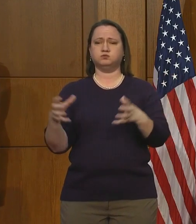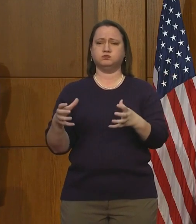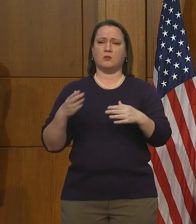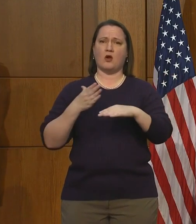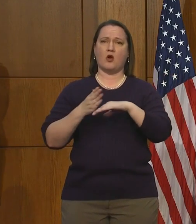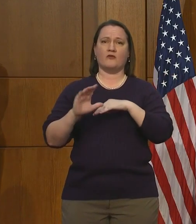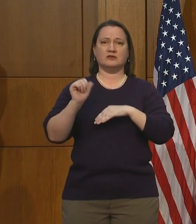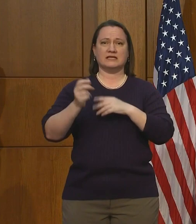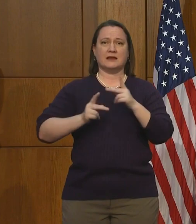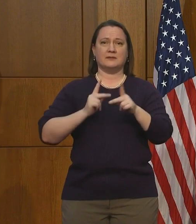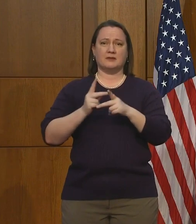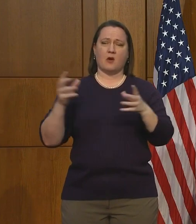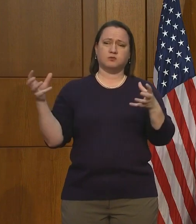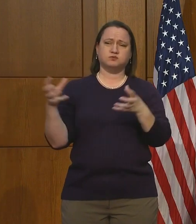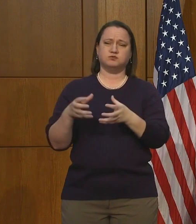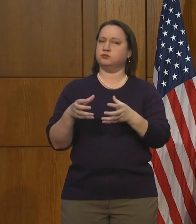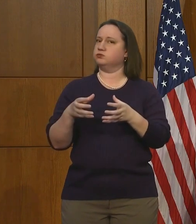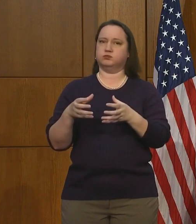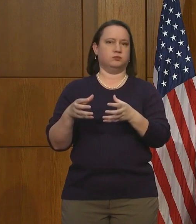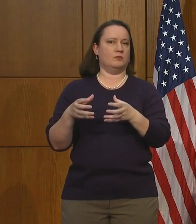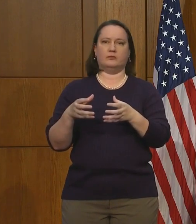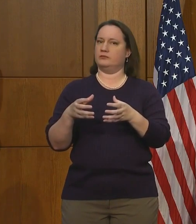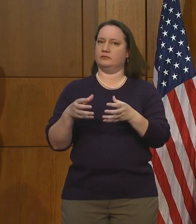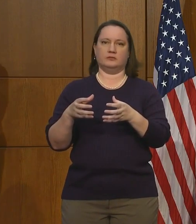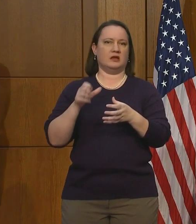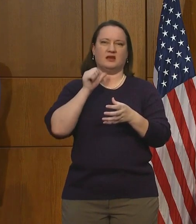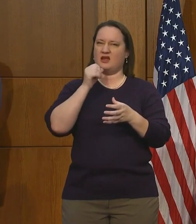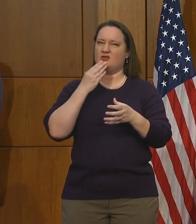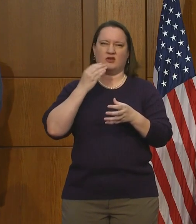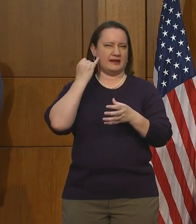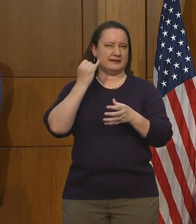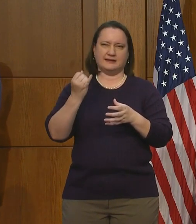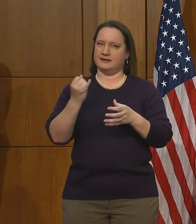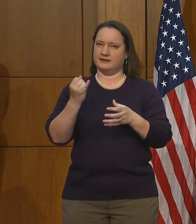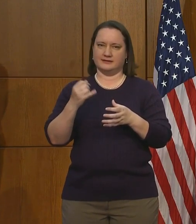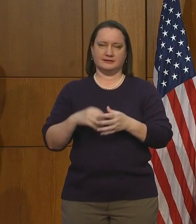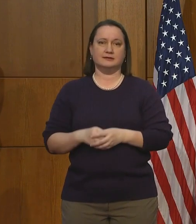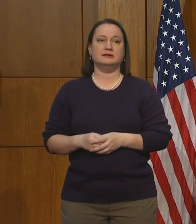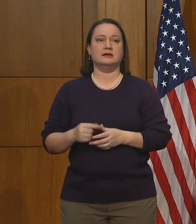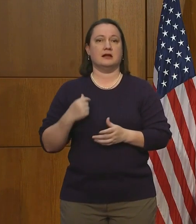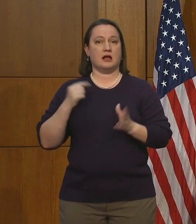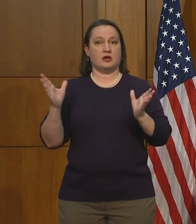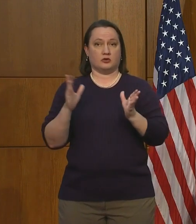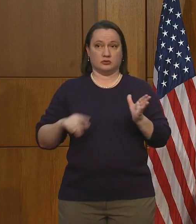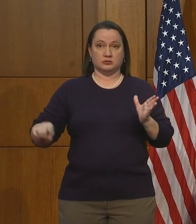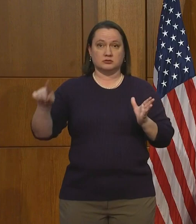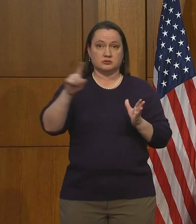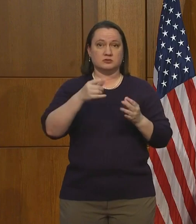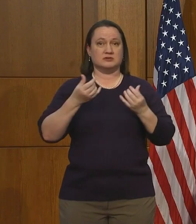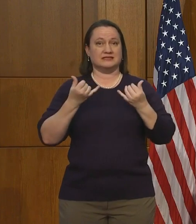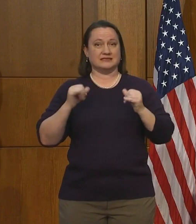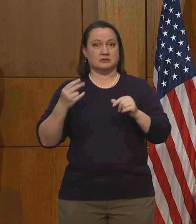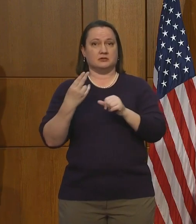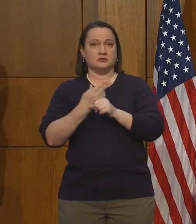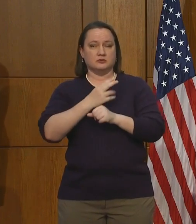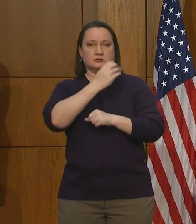OTHERS. LARGE GATHERINGS OF MORE THAN TEN PEOPLE ARE STILL